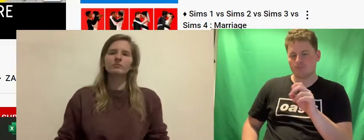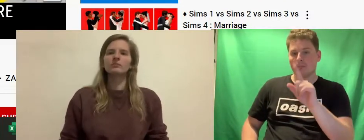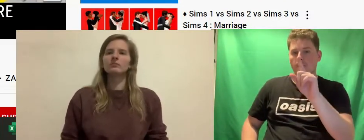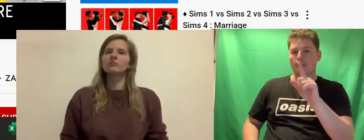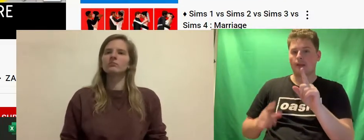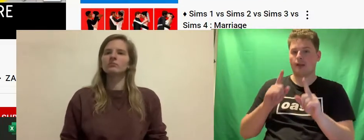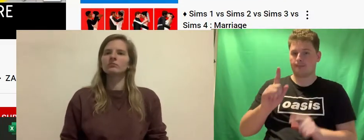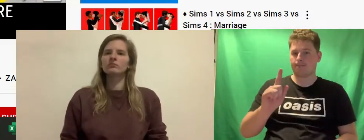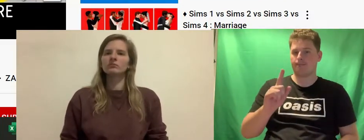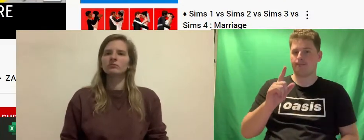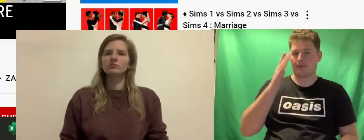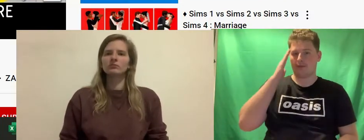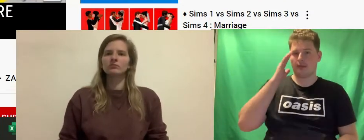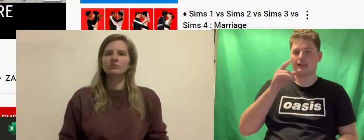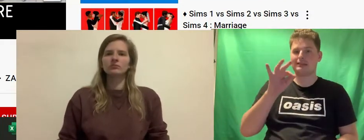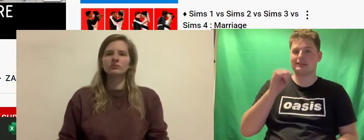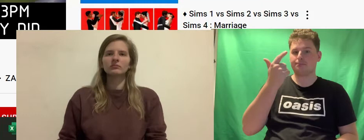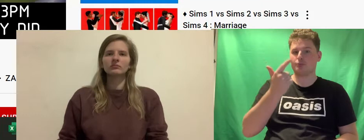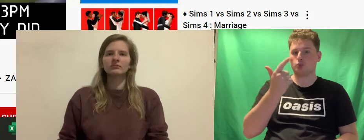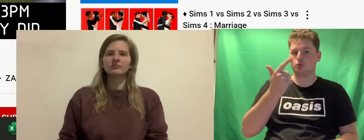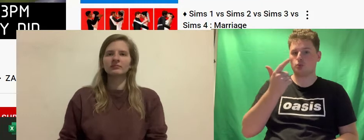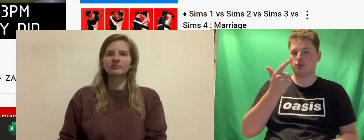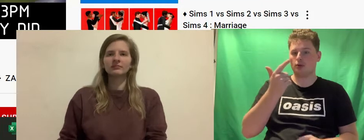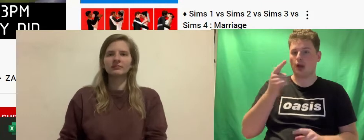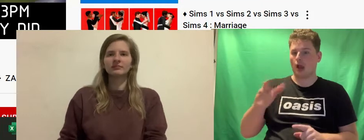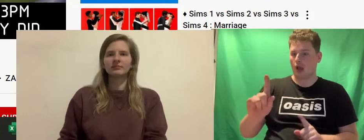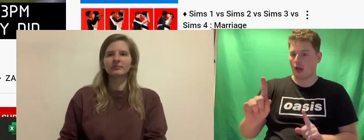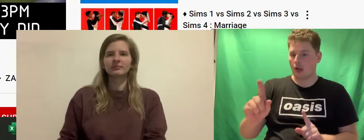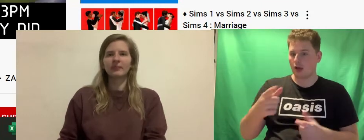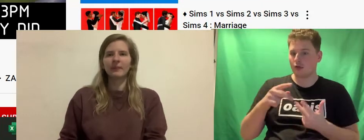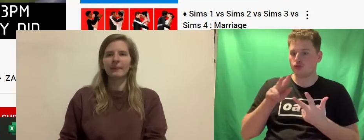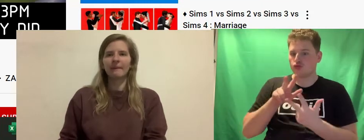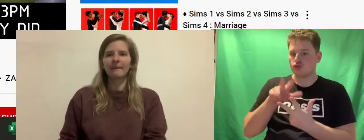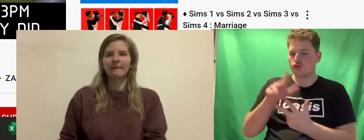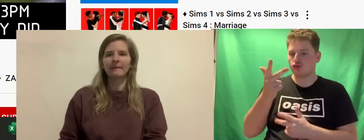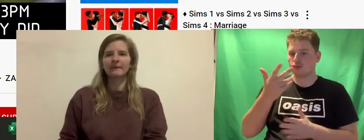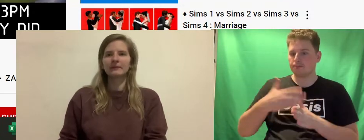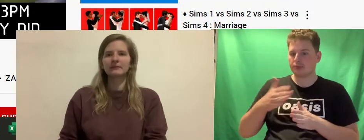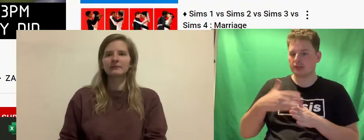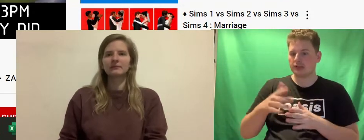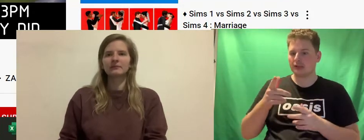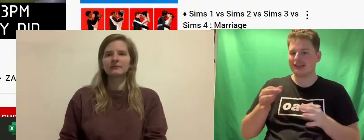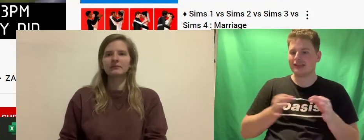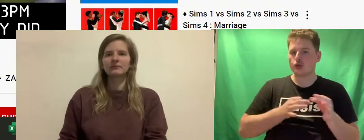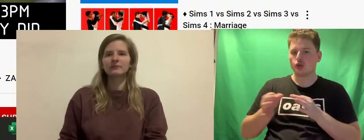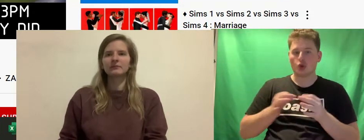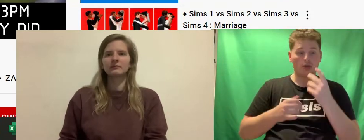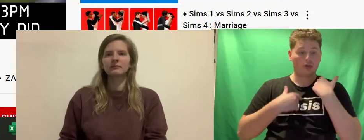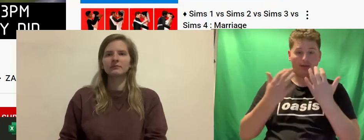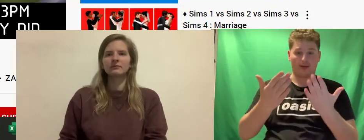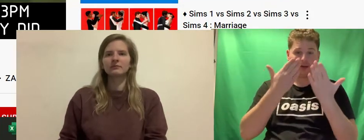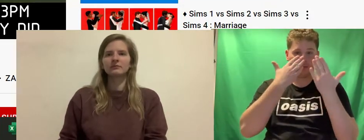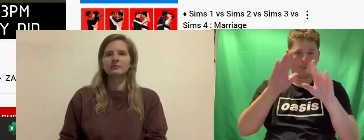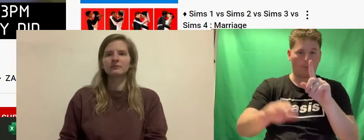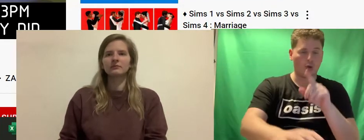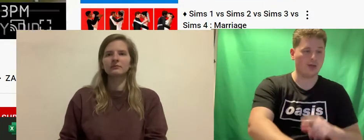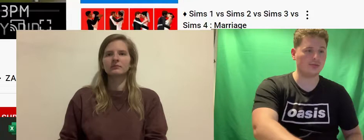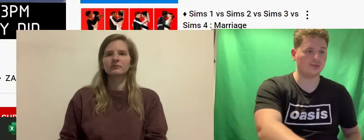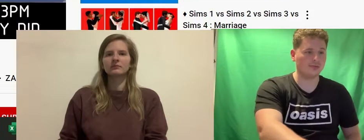A: but! Sims 2 ale! A: Sims 2 has a story, I 'm about to show you